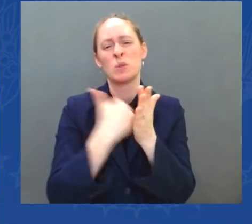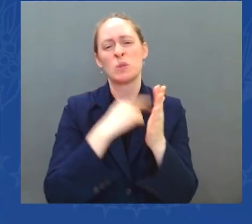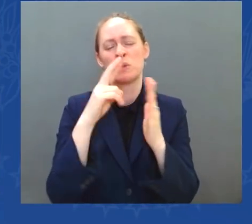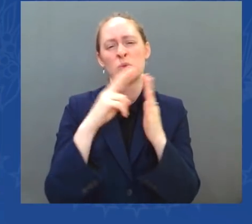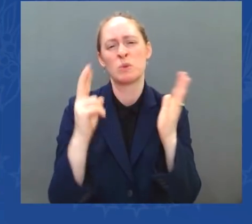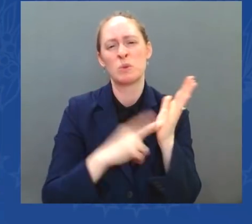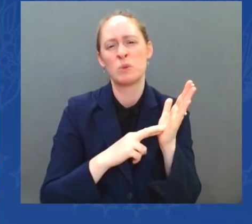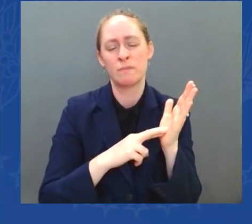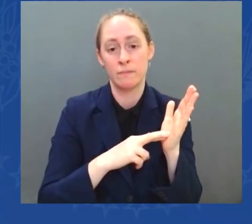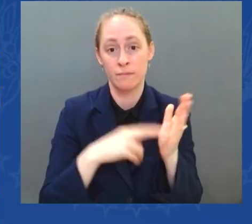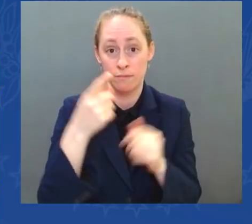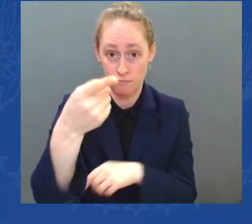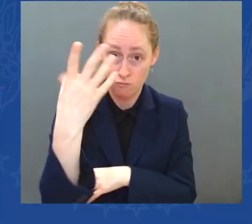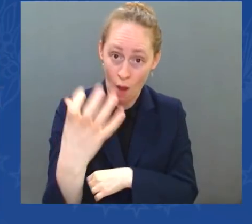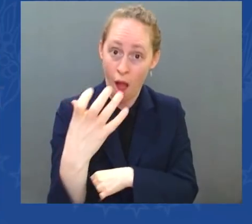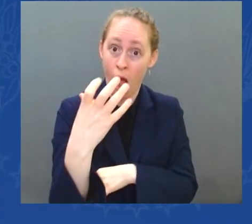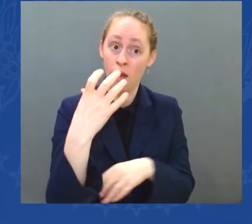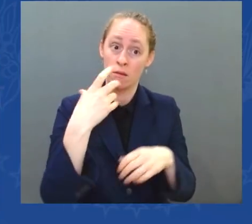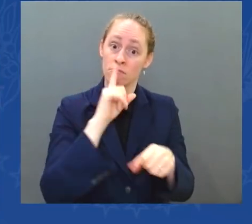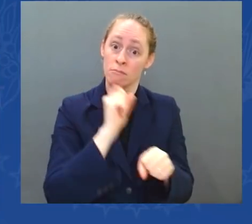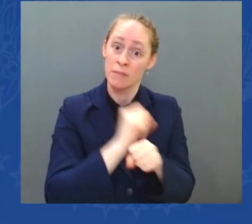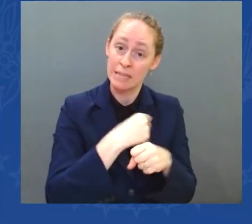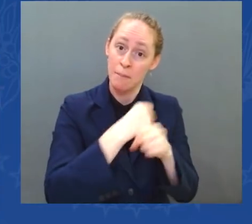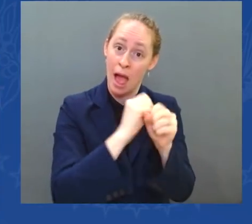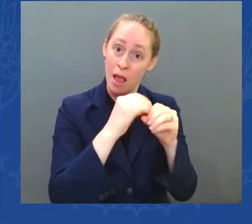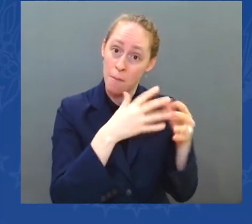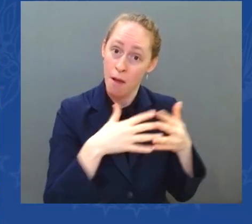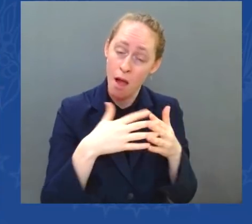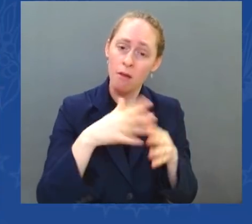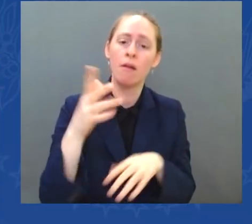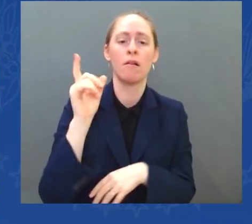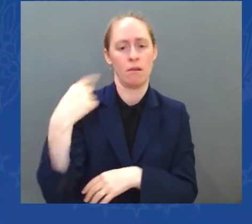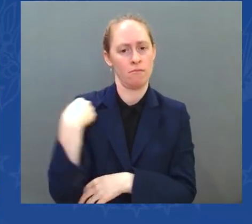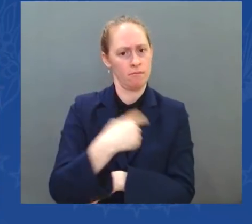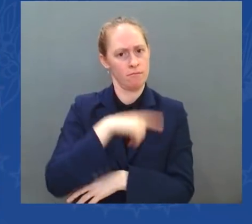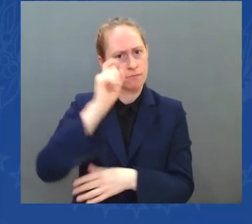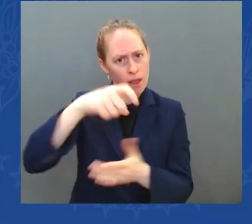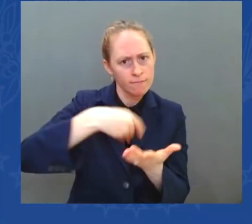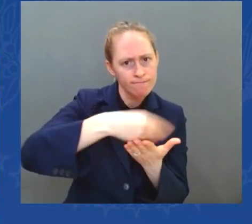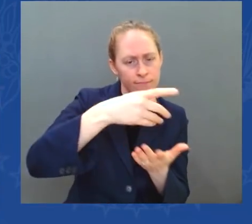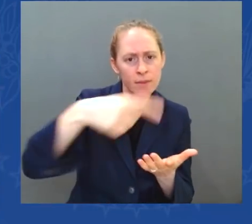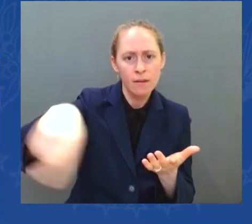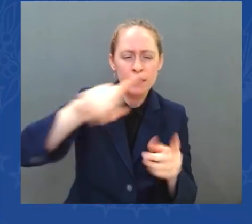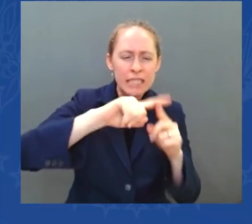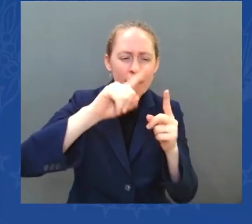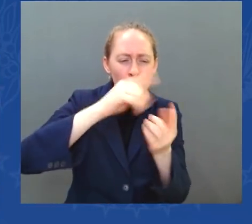Substantially all is going to start meaning substantially all, and that's good for American workers